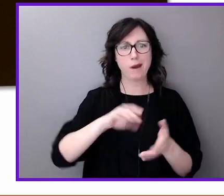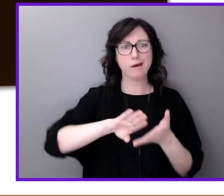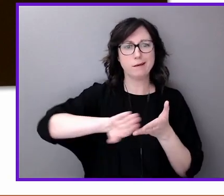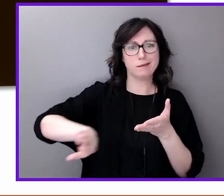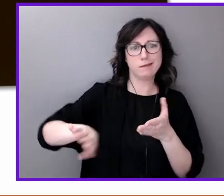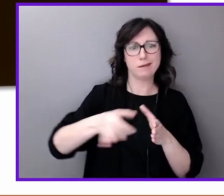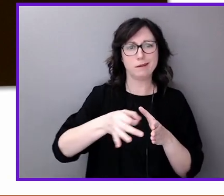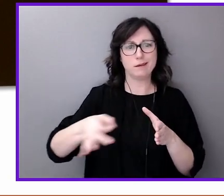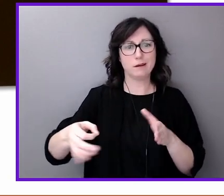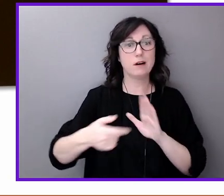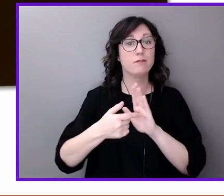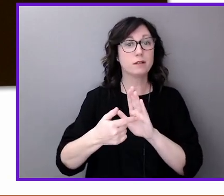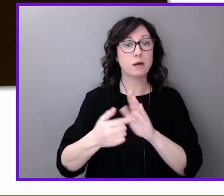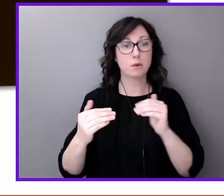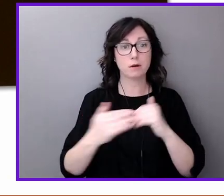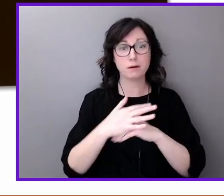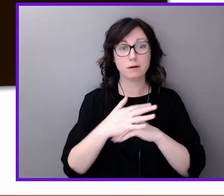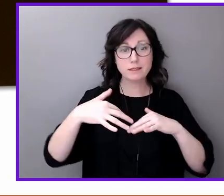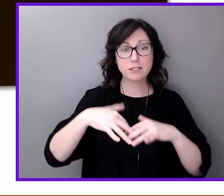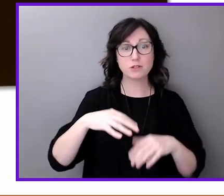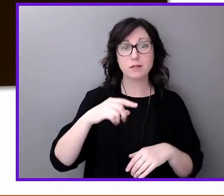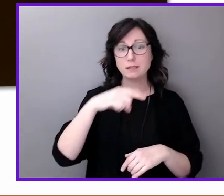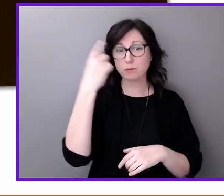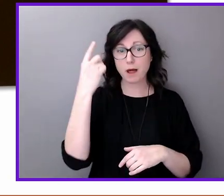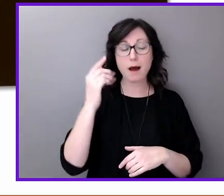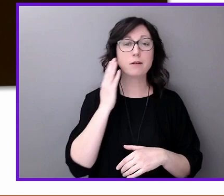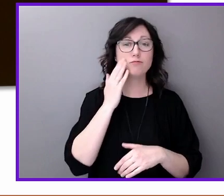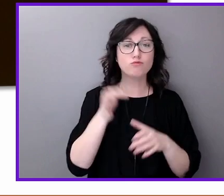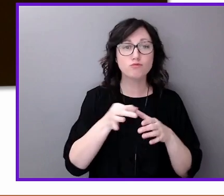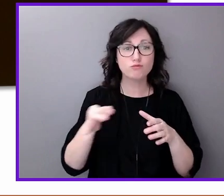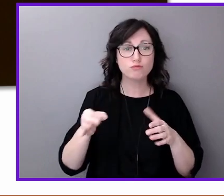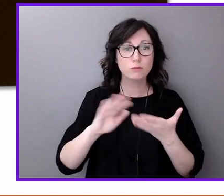of the Indigenous, Black and racialized communities,